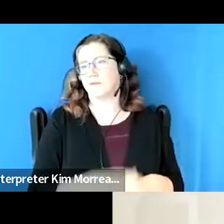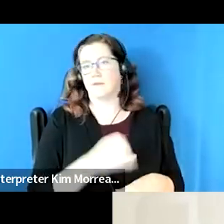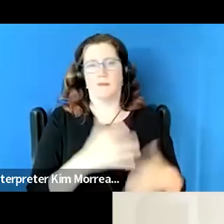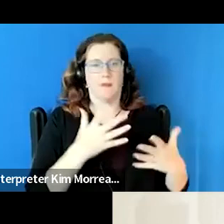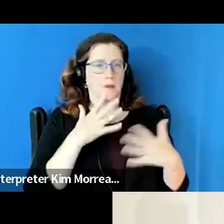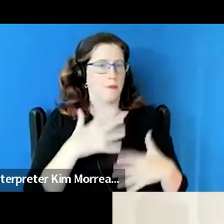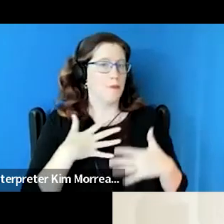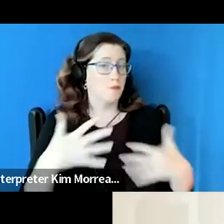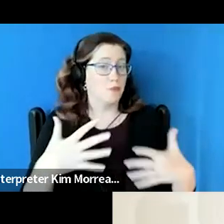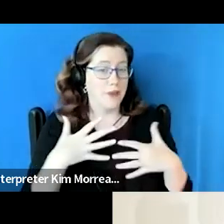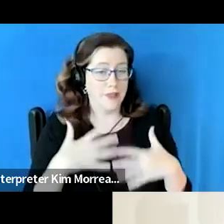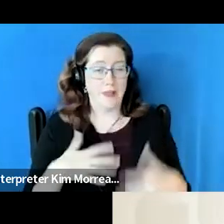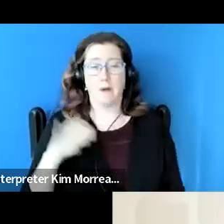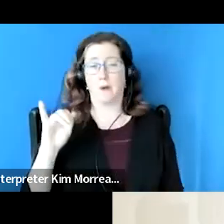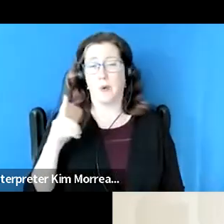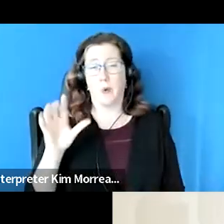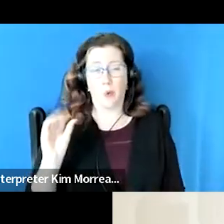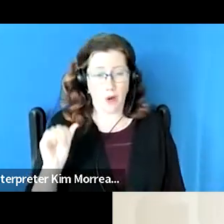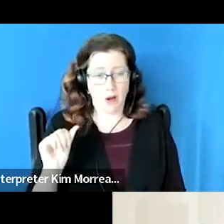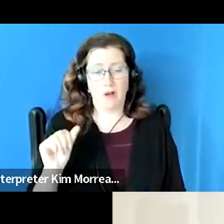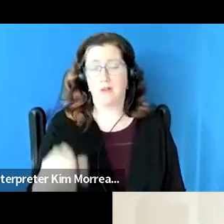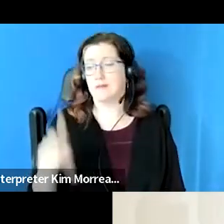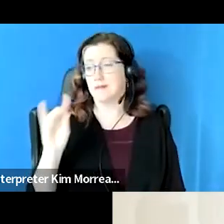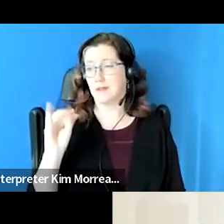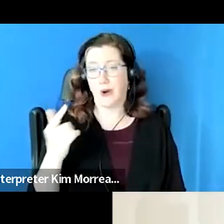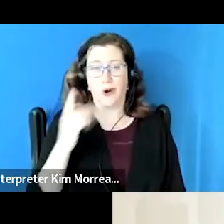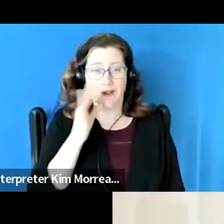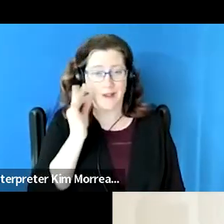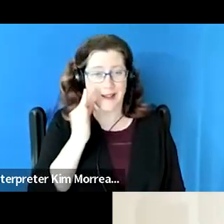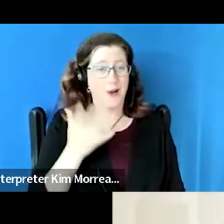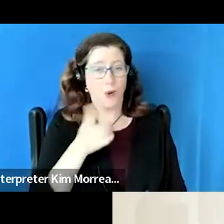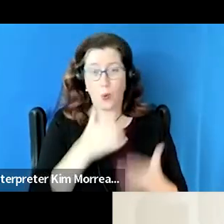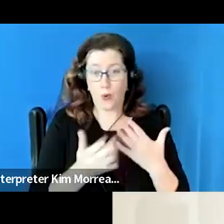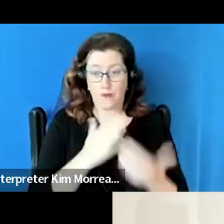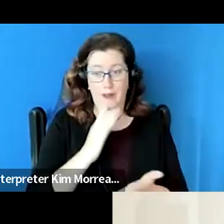or yoga or dog or cat or whatever it is, to help us transition back.